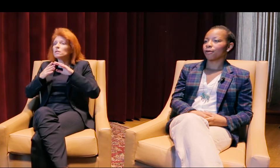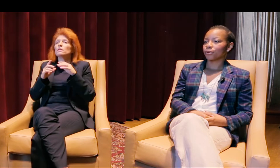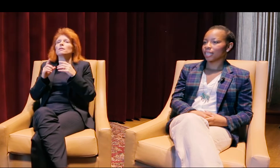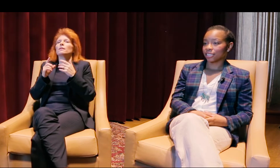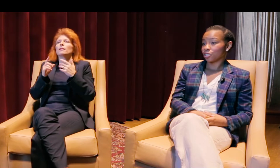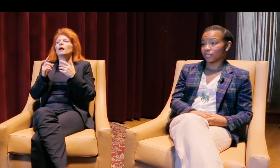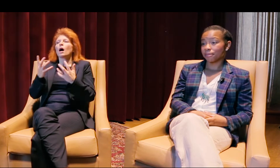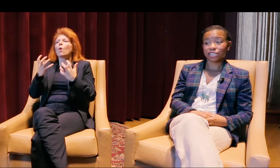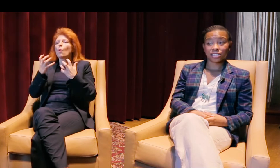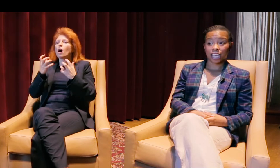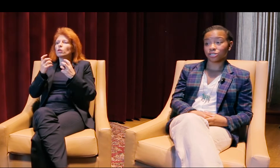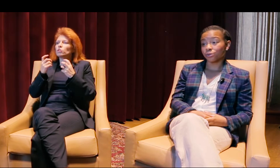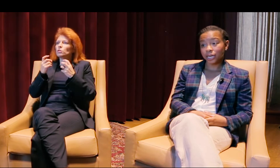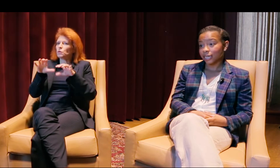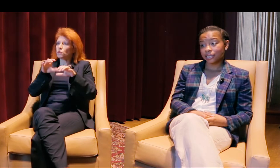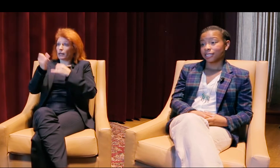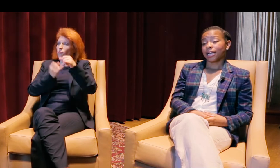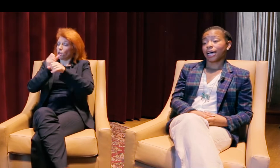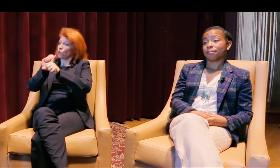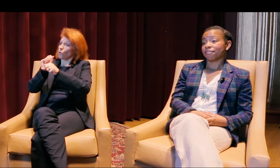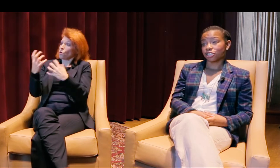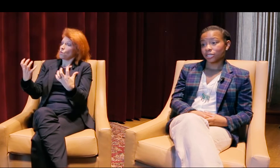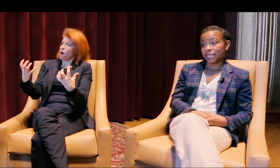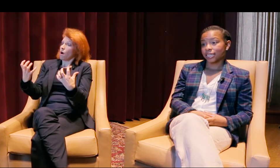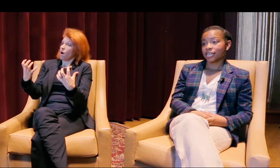I would like to do some international work eventually